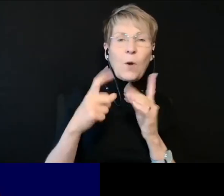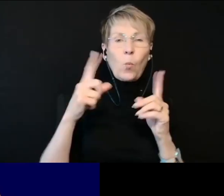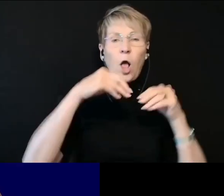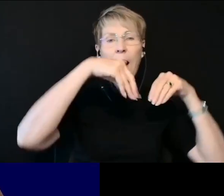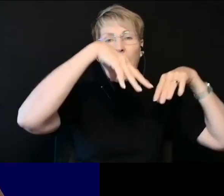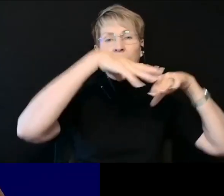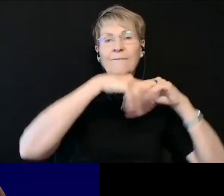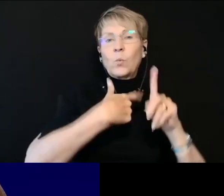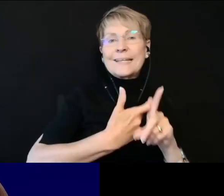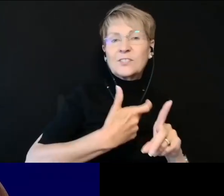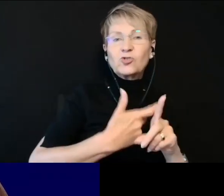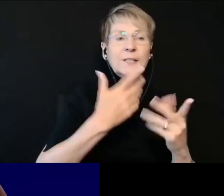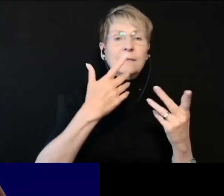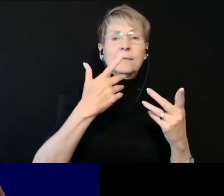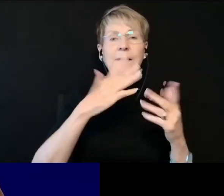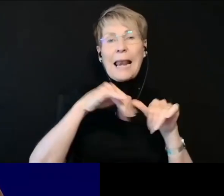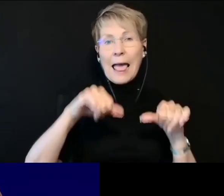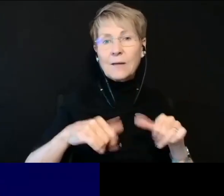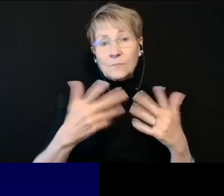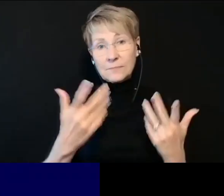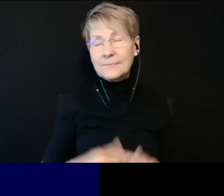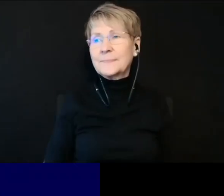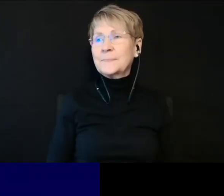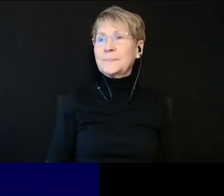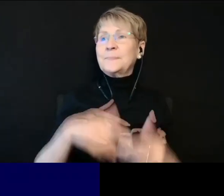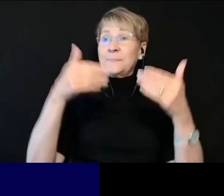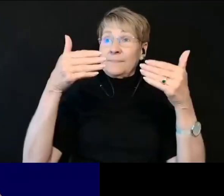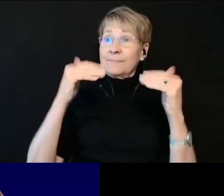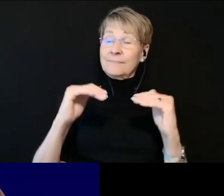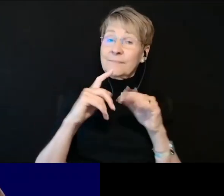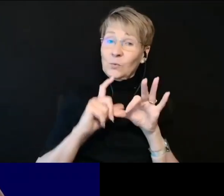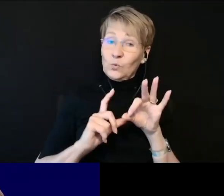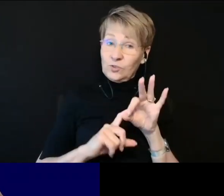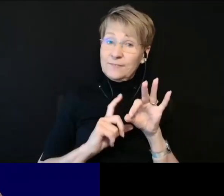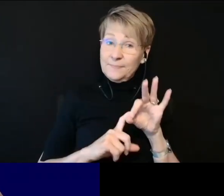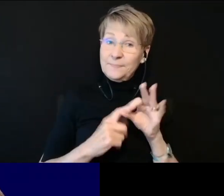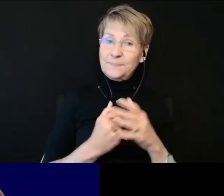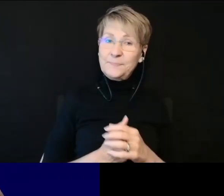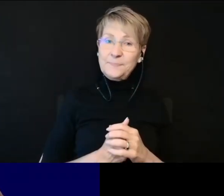Great thanks. It’s Melanie speaking. Next question. Have you noticed any changes in